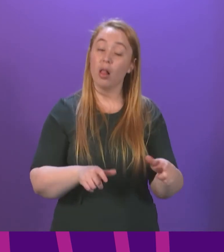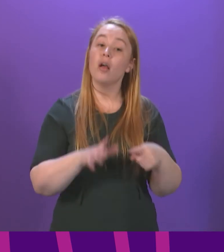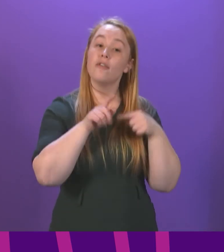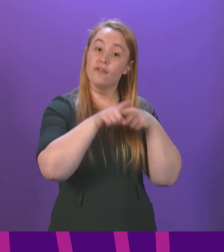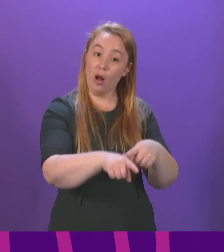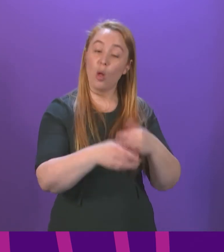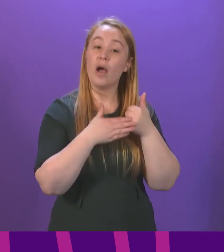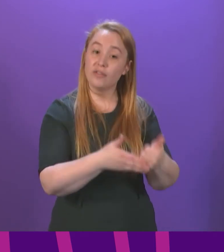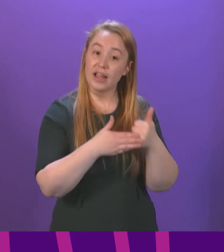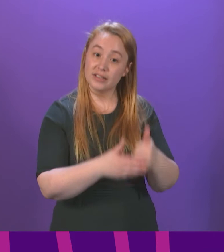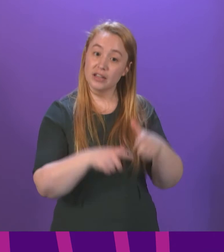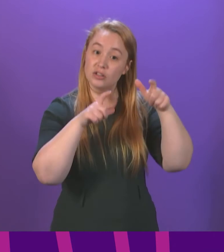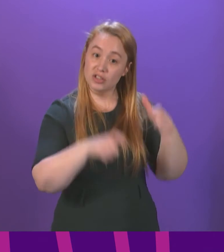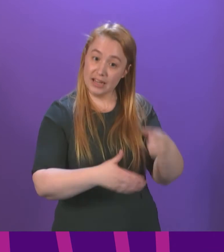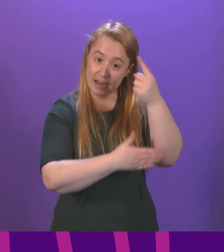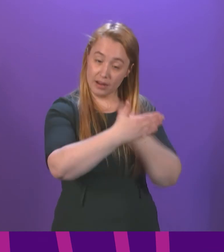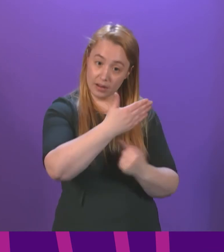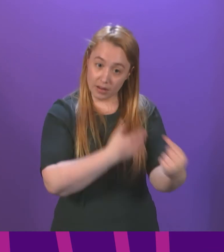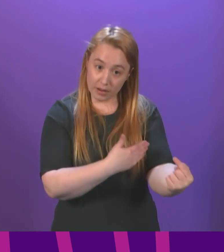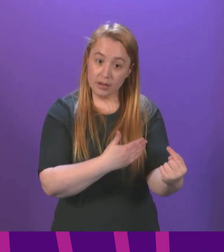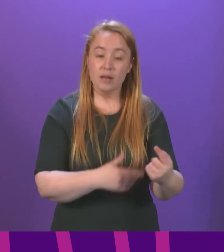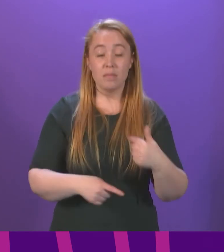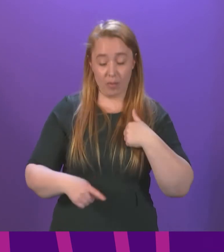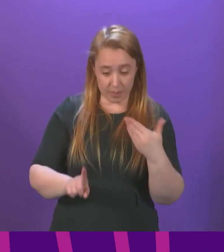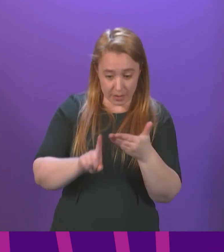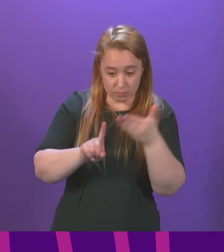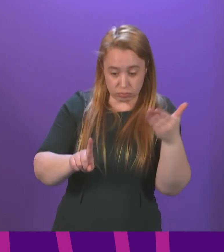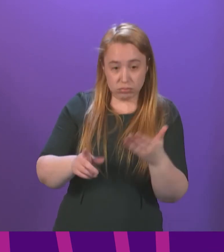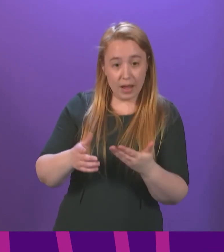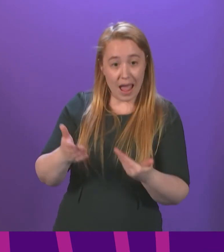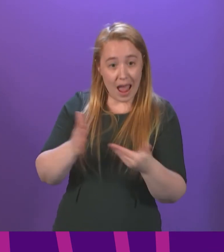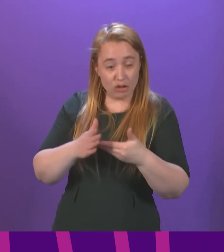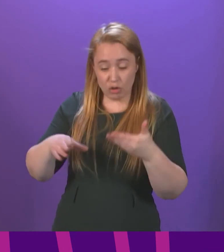our own work to identify exactly what the situation in Scotland is.